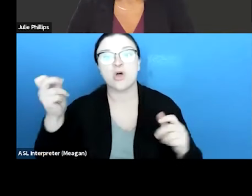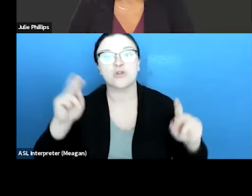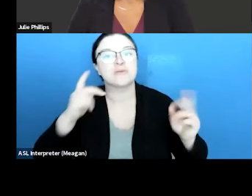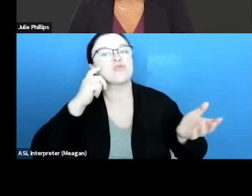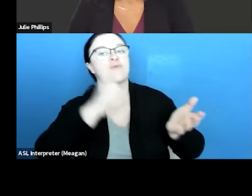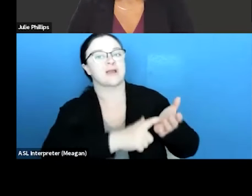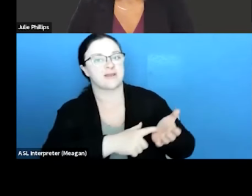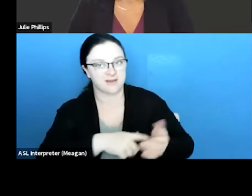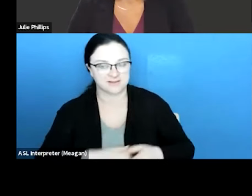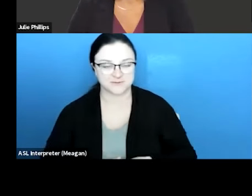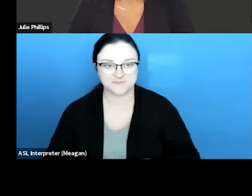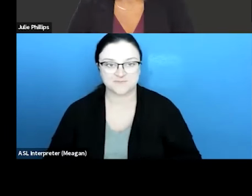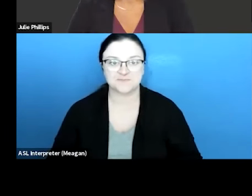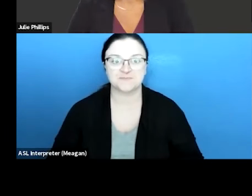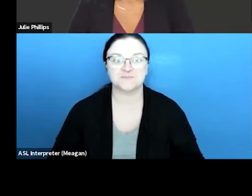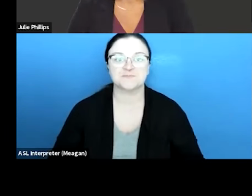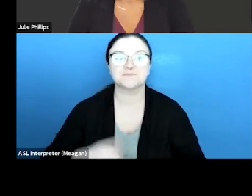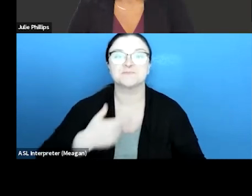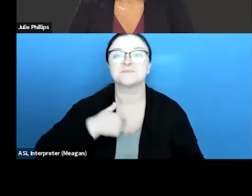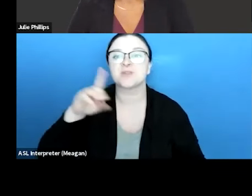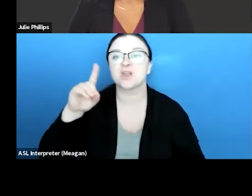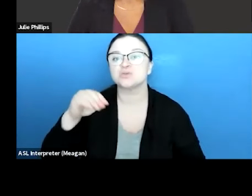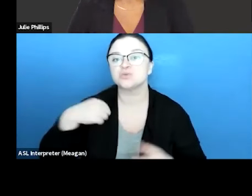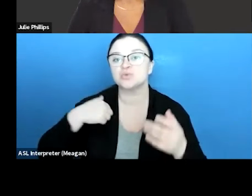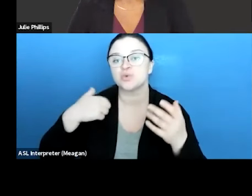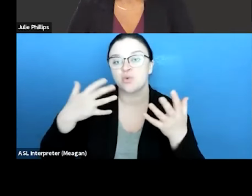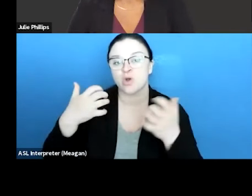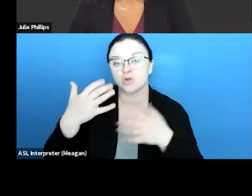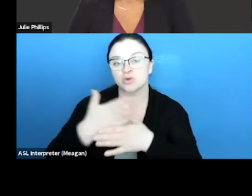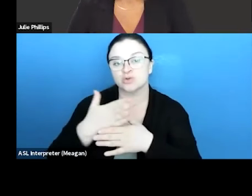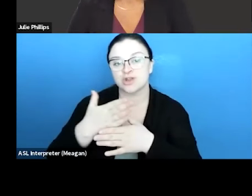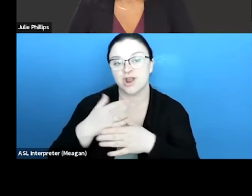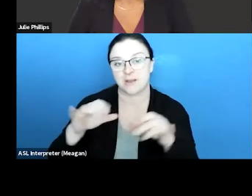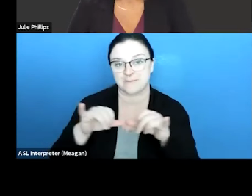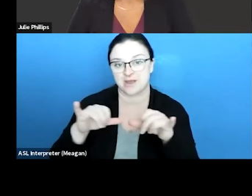I did want to share a metric that we have